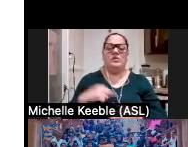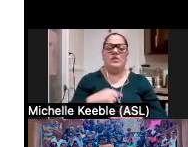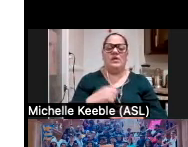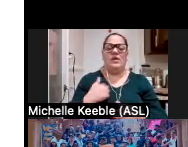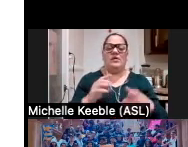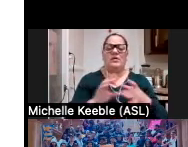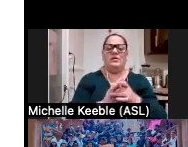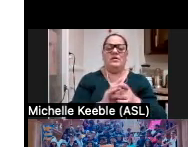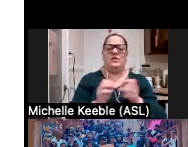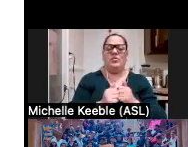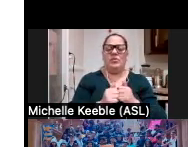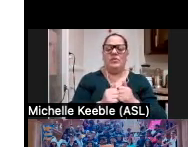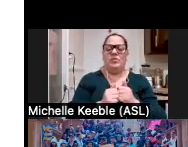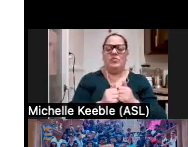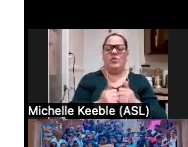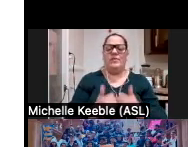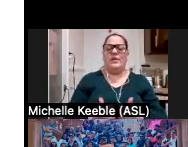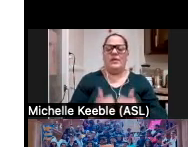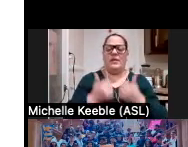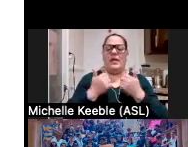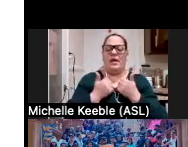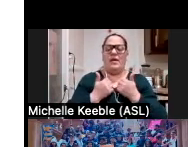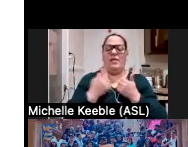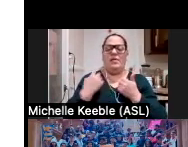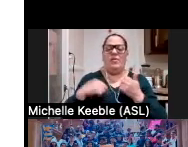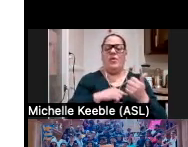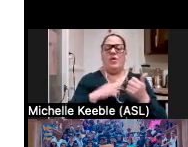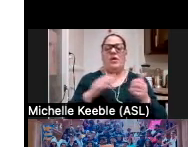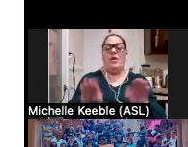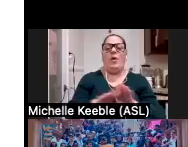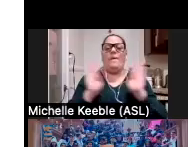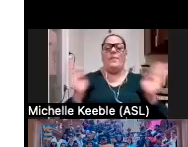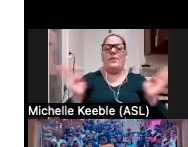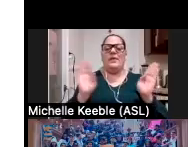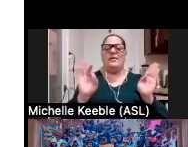which will be actually live by the time we open in February. It's still in progress.